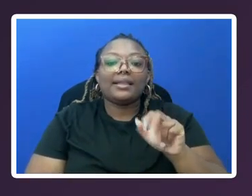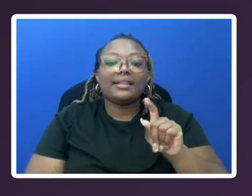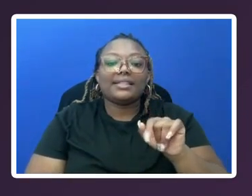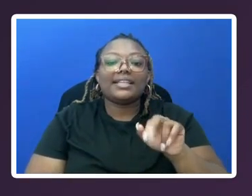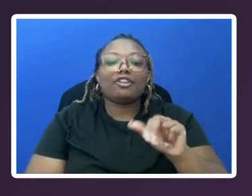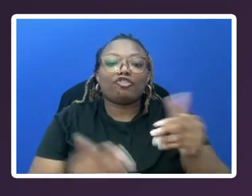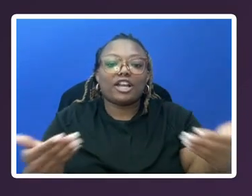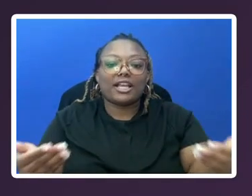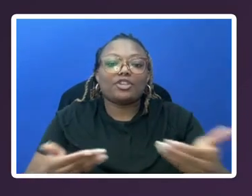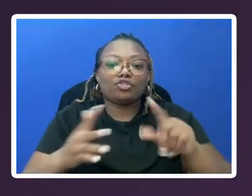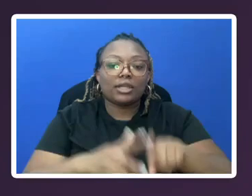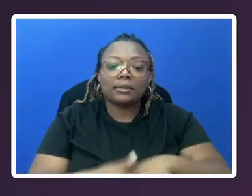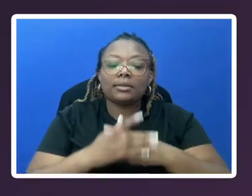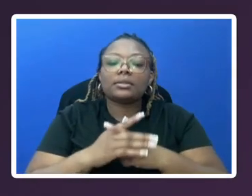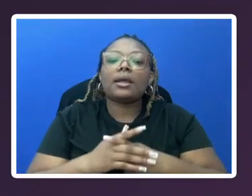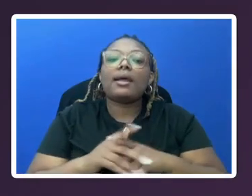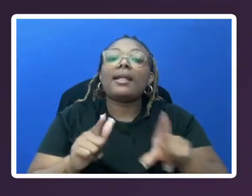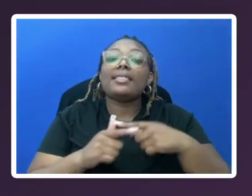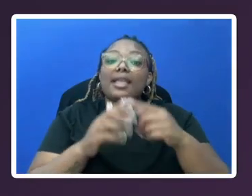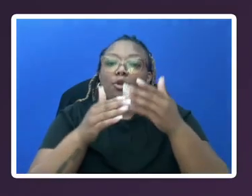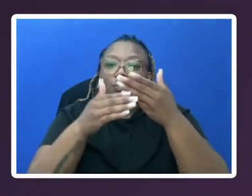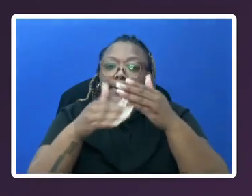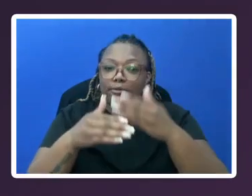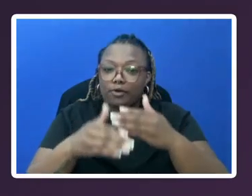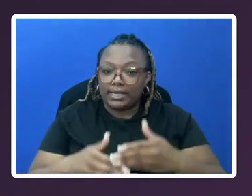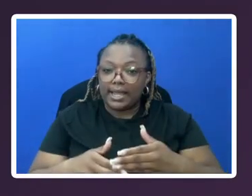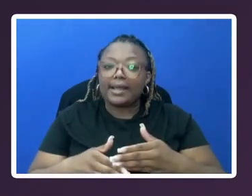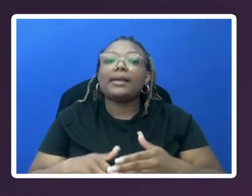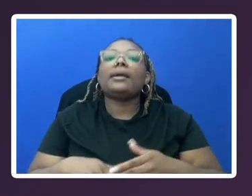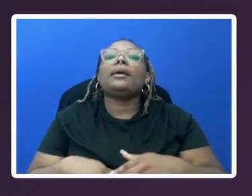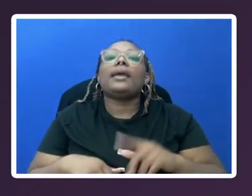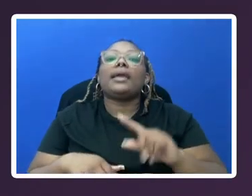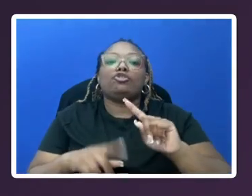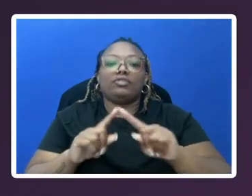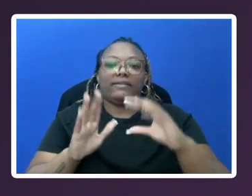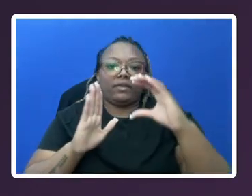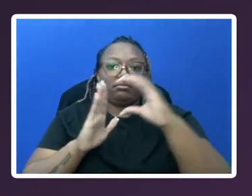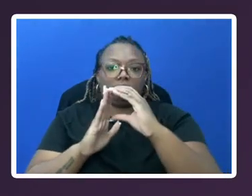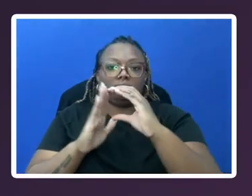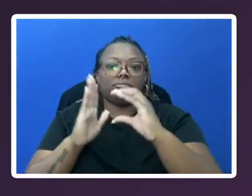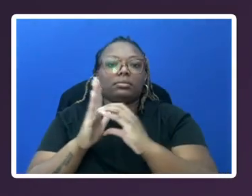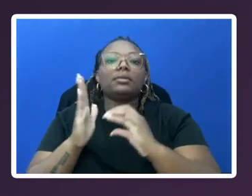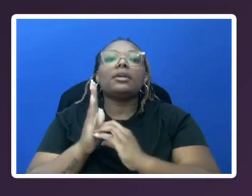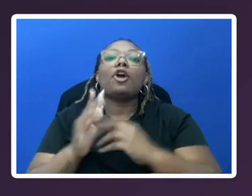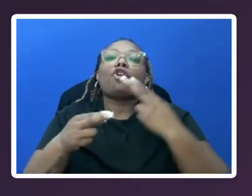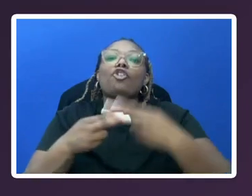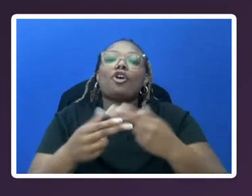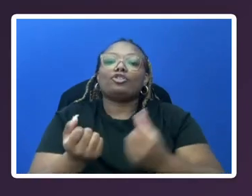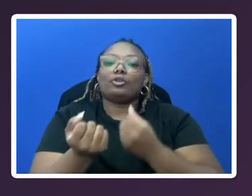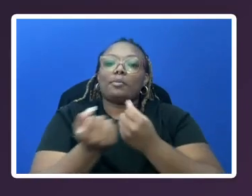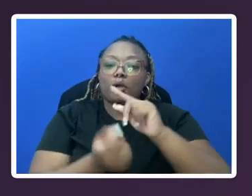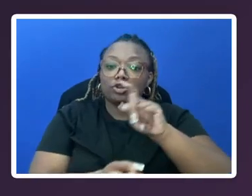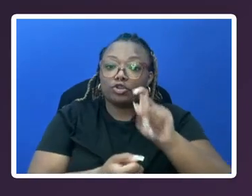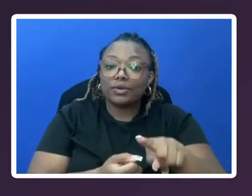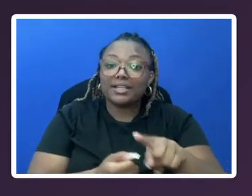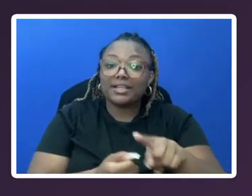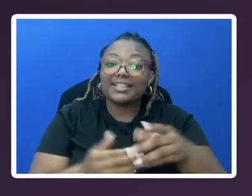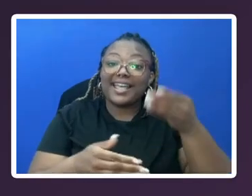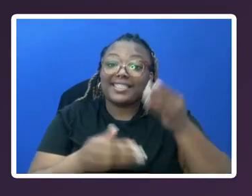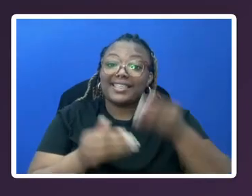broken down into smaller digestible chunks called supporting questions. At the end of our presentation, you'll get to view a contemporary